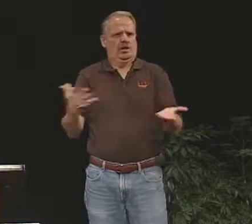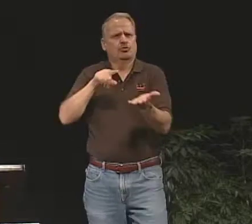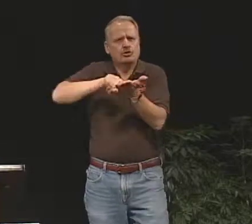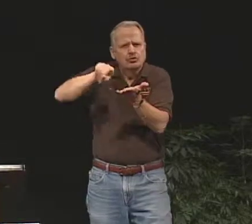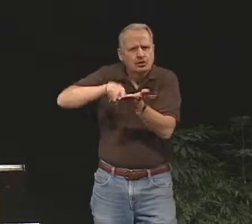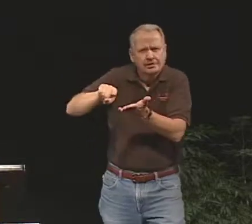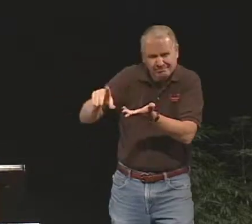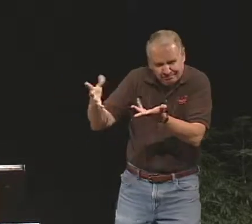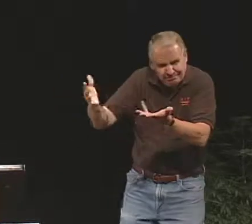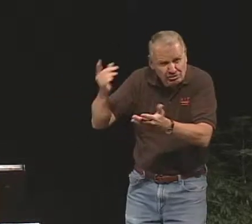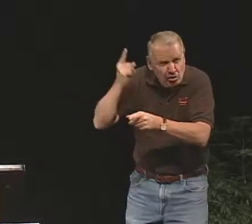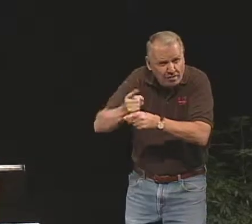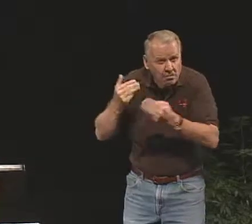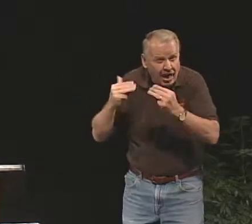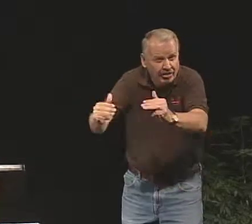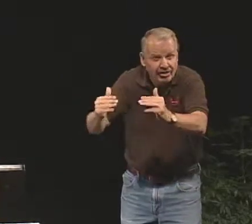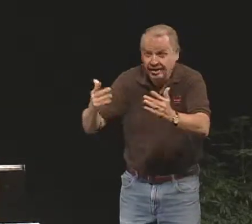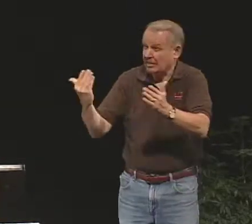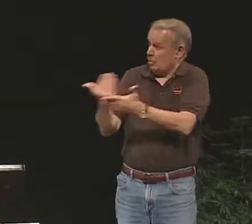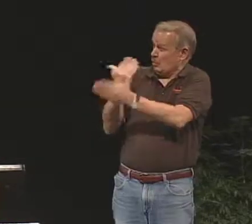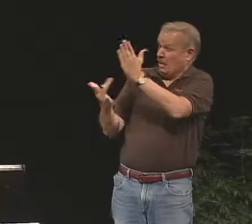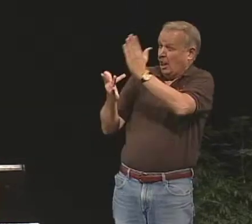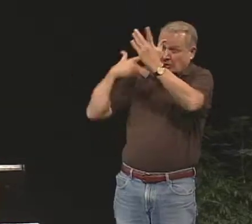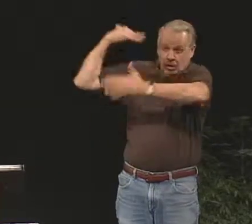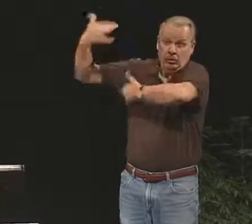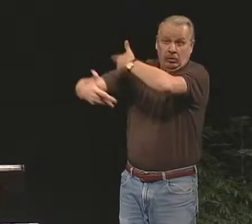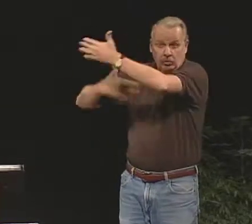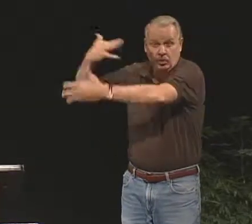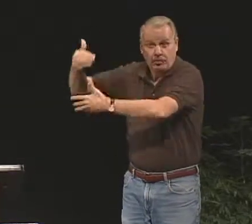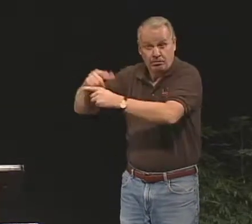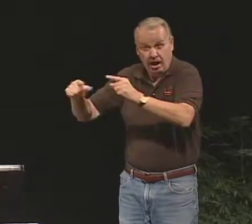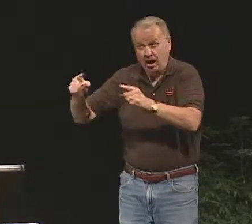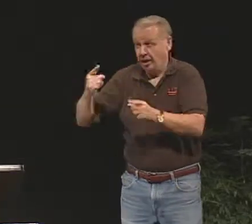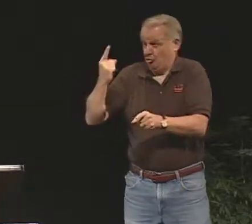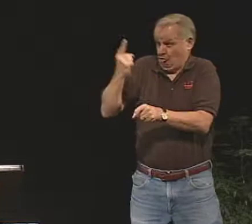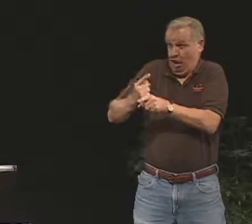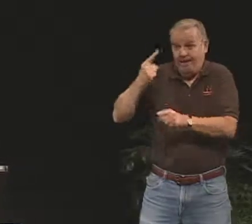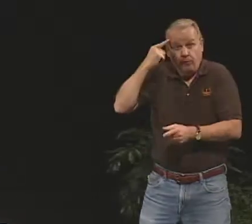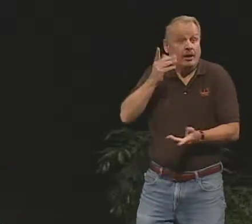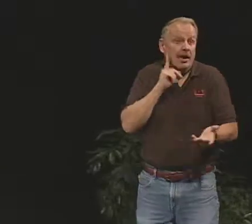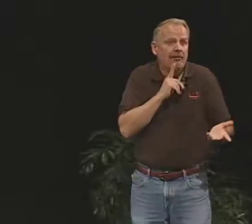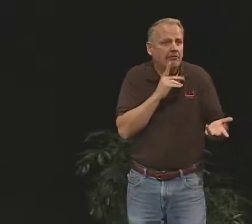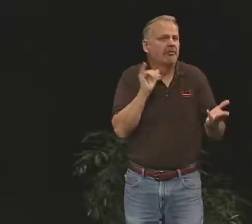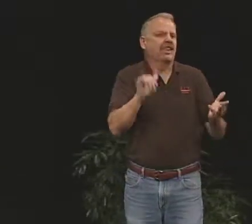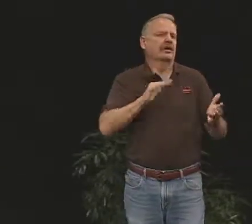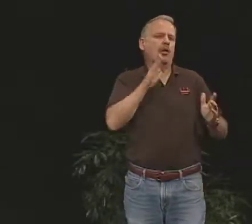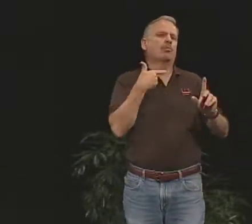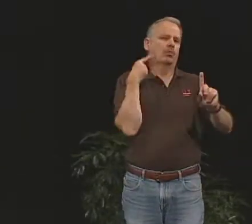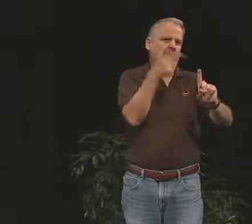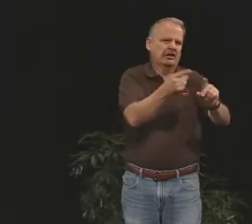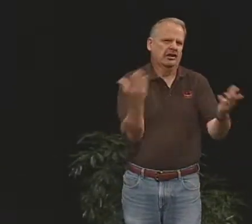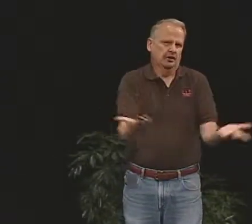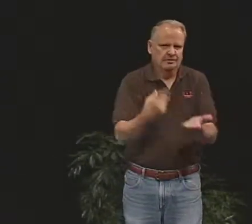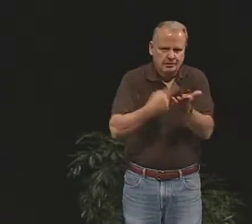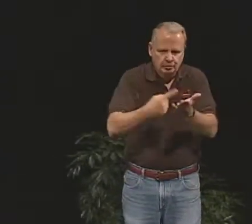You really had to go back and forth, back and forth. And so we've done some research on, OK, well, the classroom has evolved.